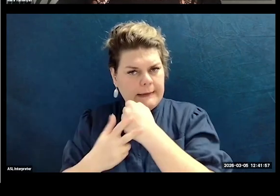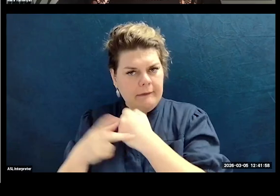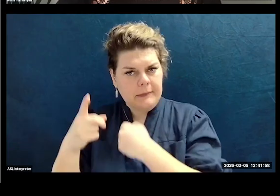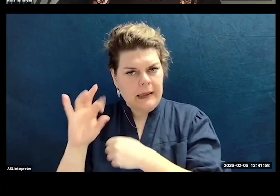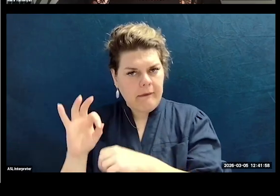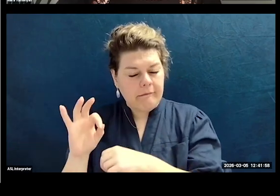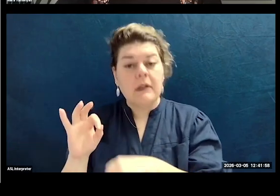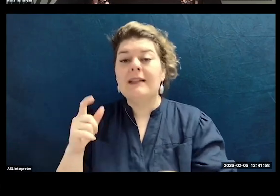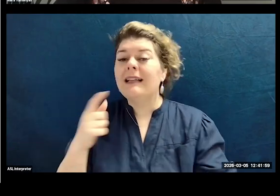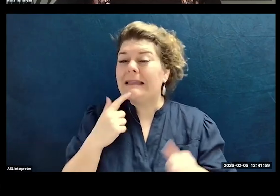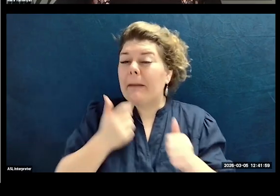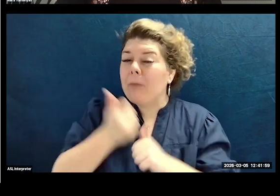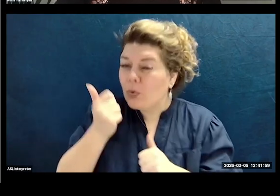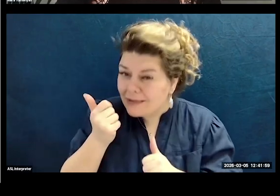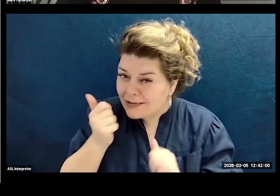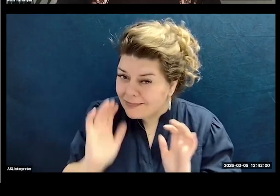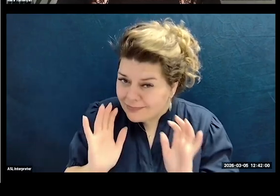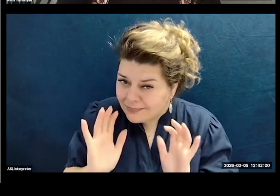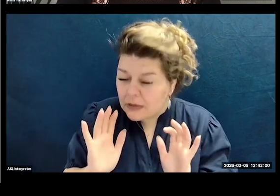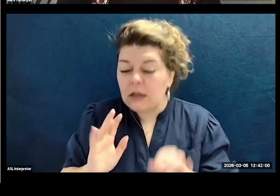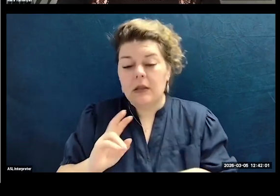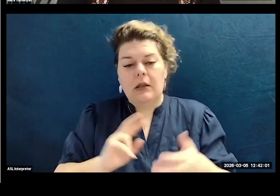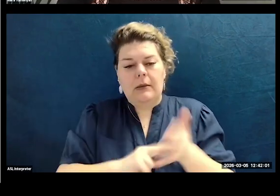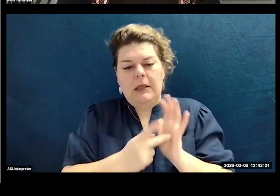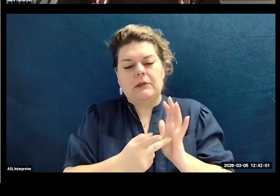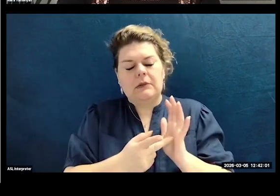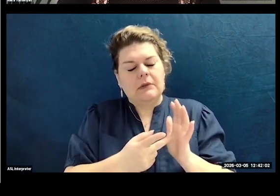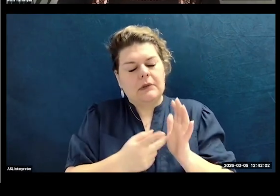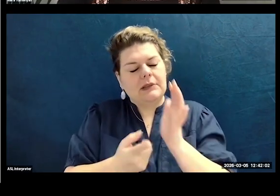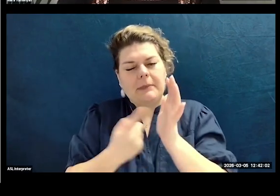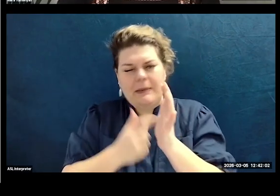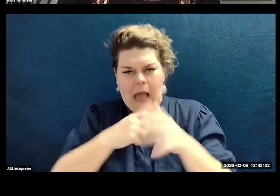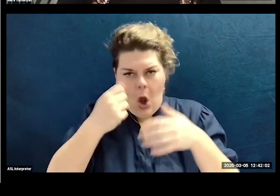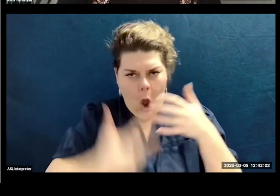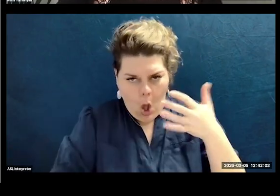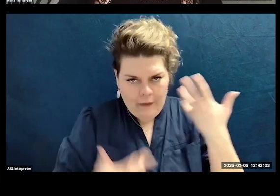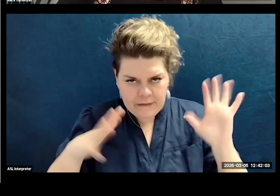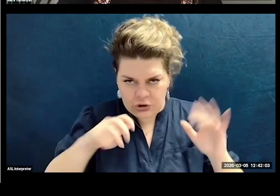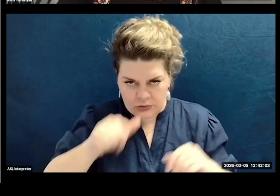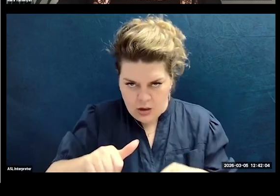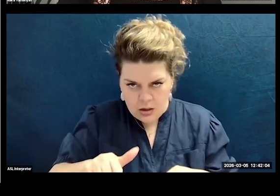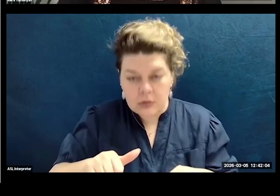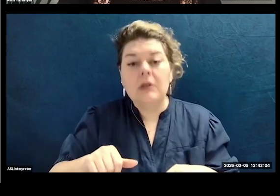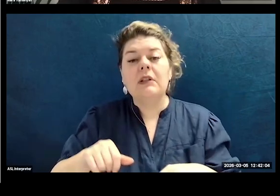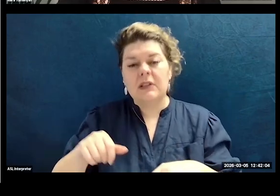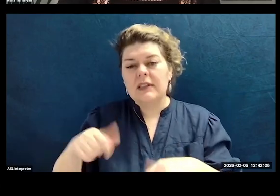I say most, because sometimes there are still a few things to fix in Acrobat, and we'll cover that during part two